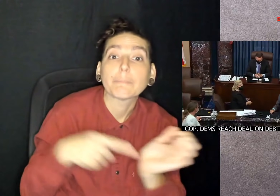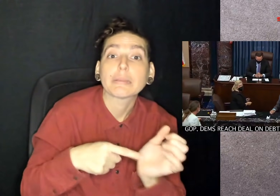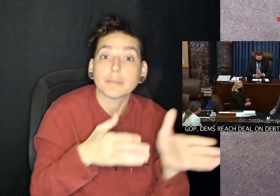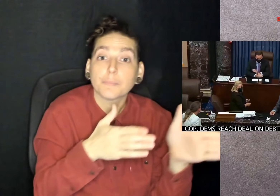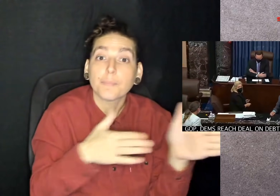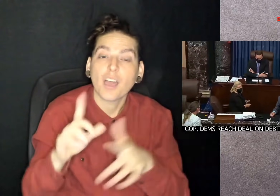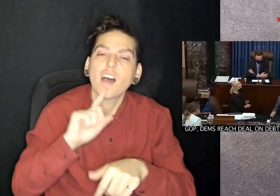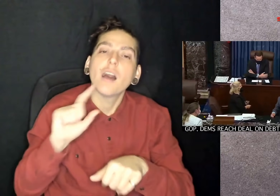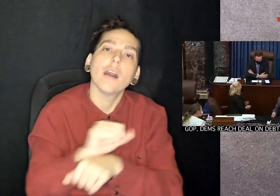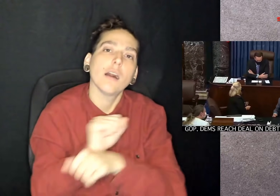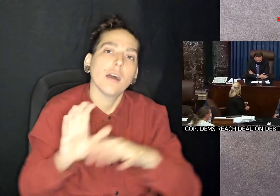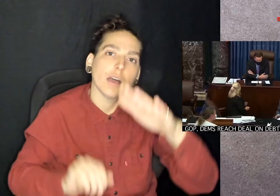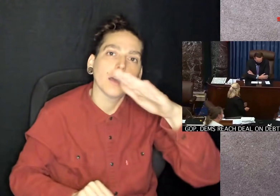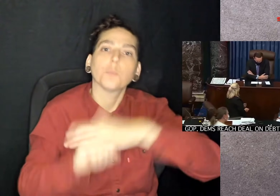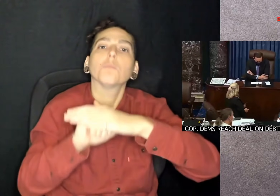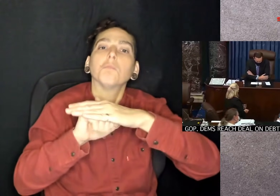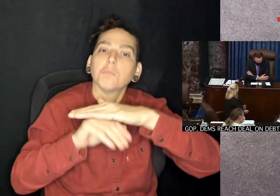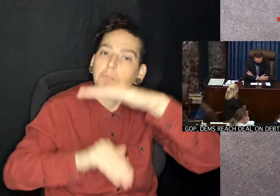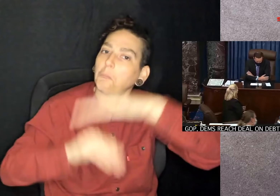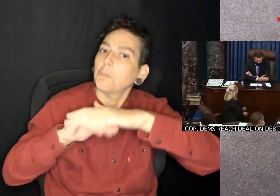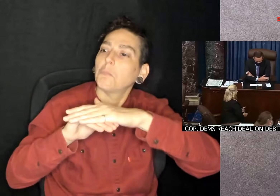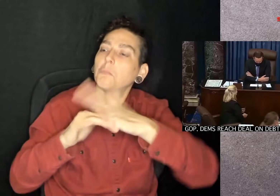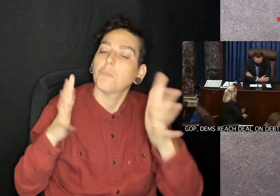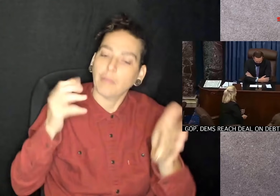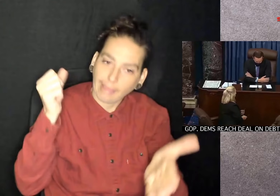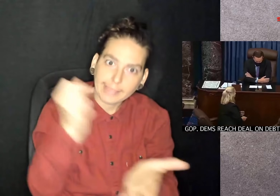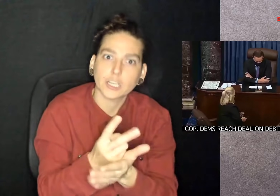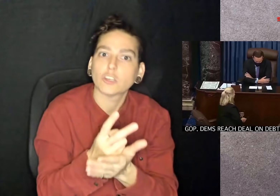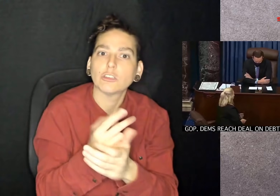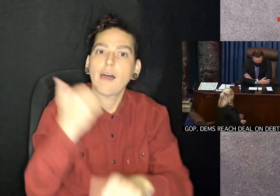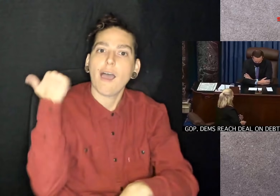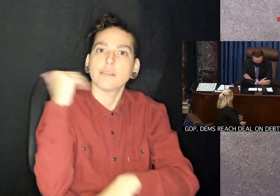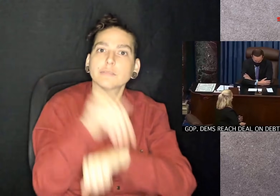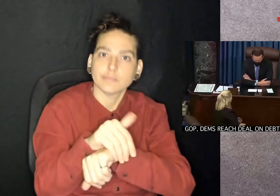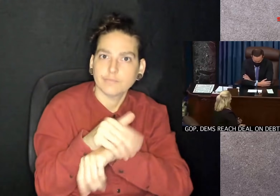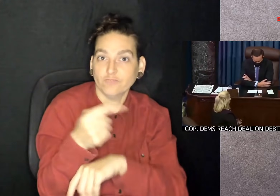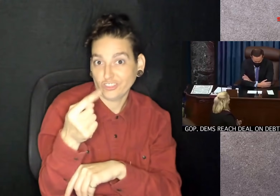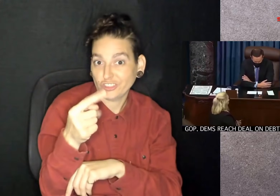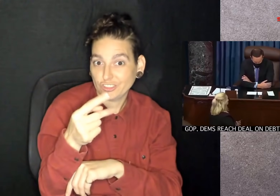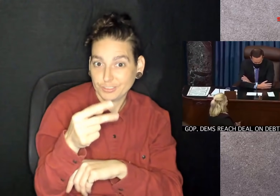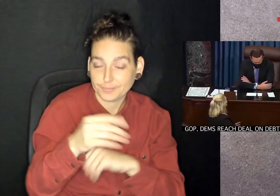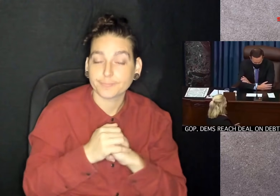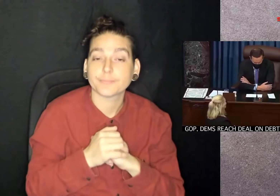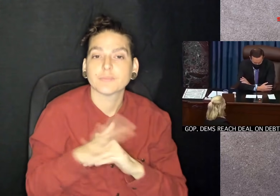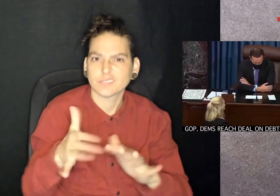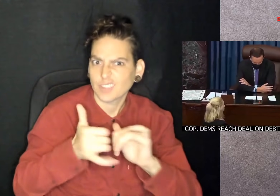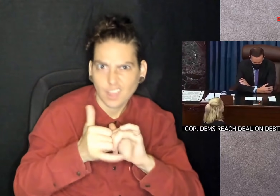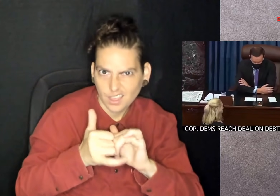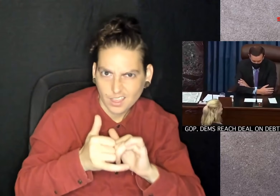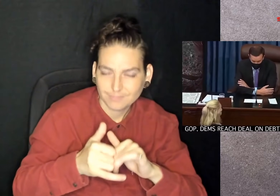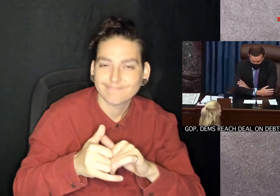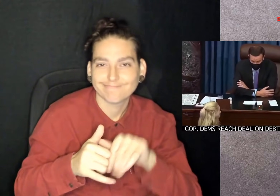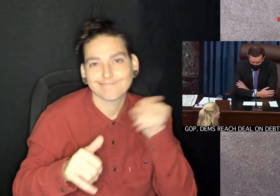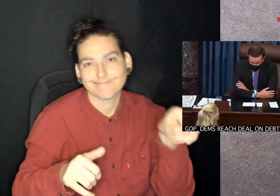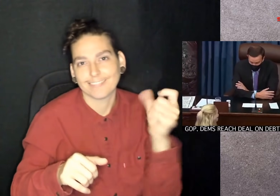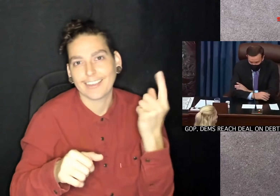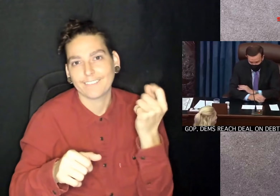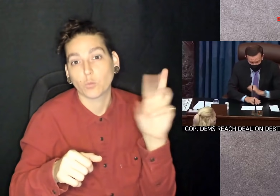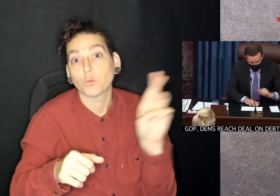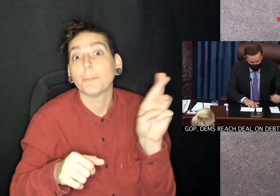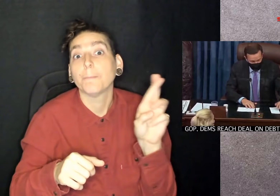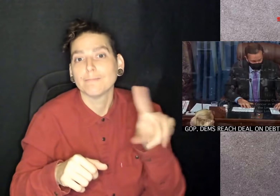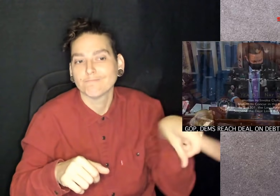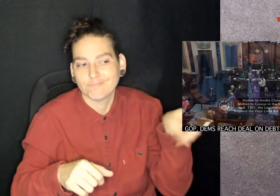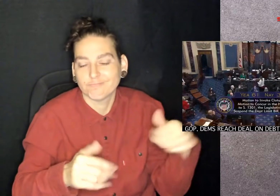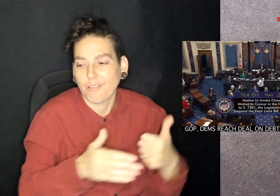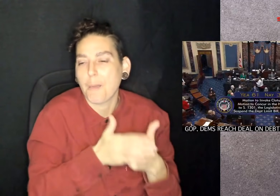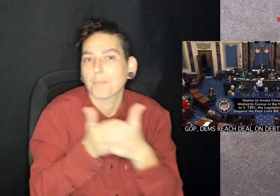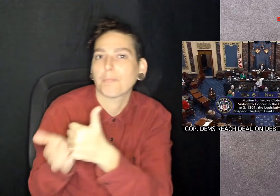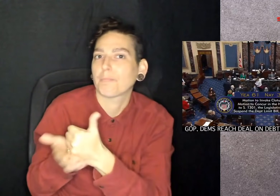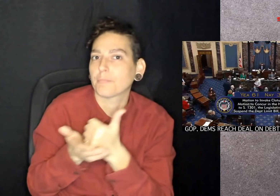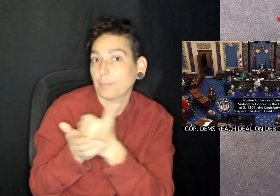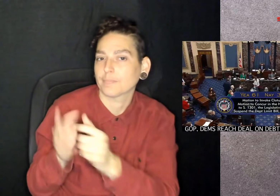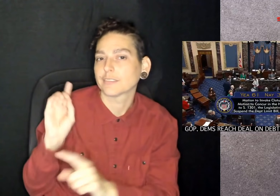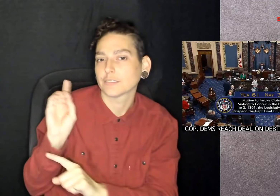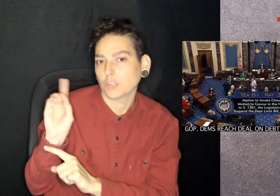a plan to boost the US debt ceiling cleared the Senate Thursday night with 11 Republicans